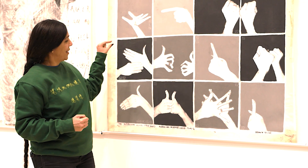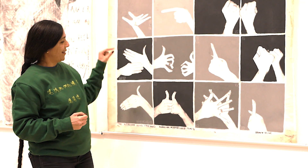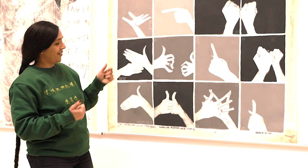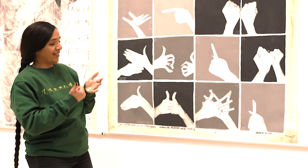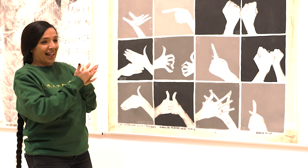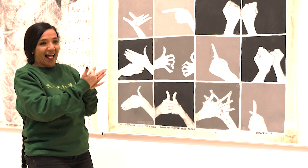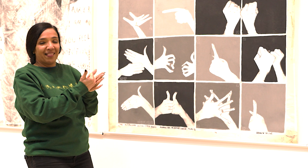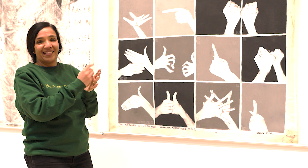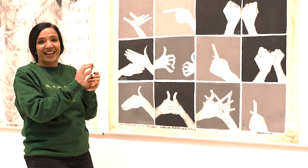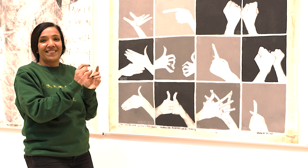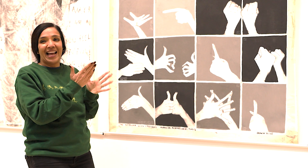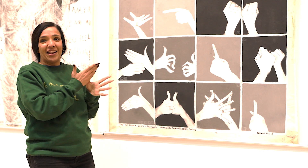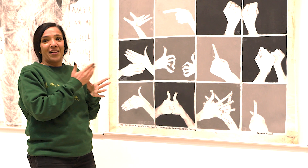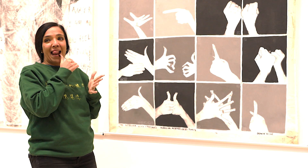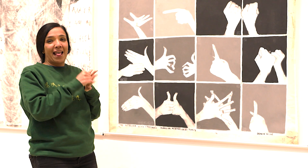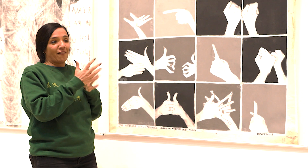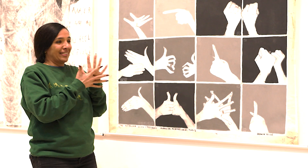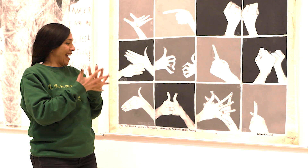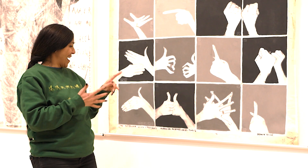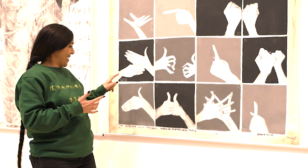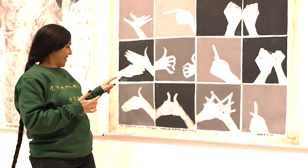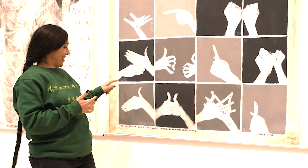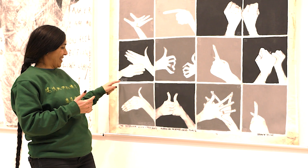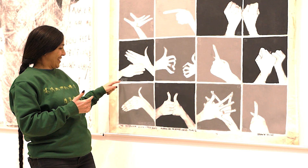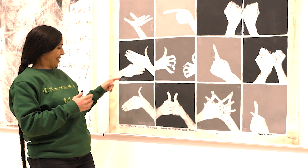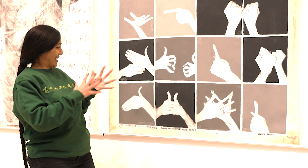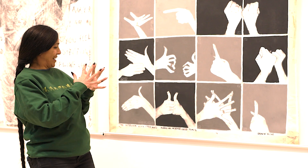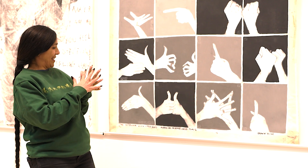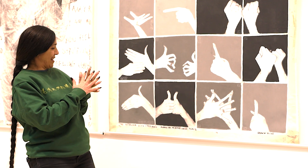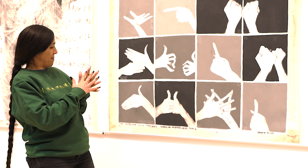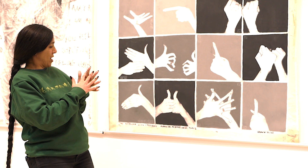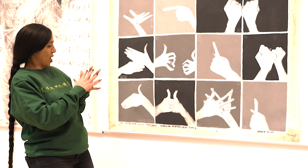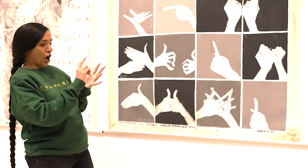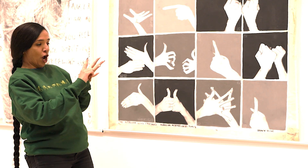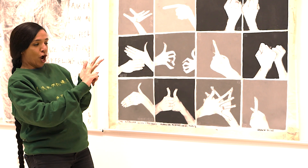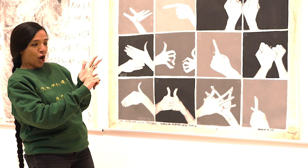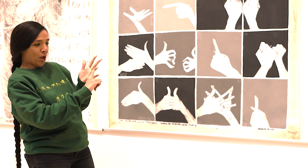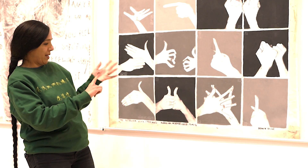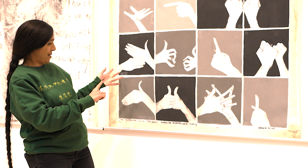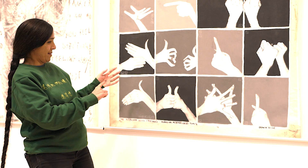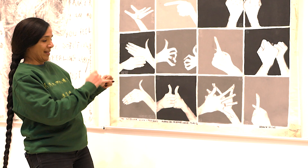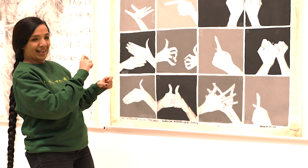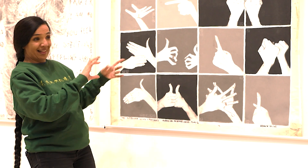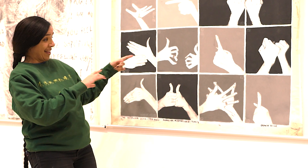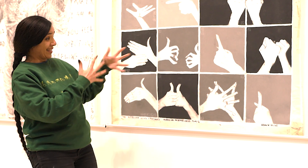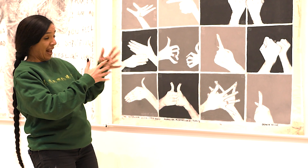so, these are the pieces to help the family with their sign language. This is work.